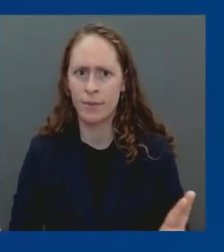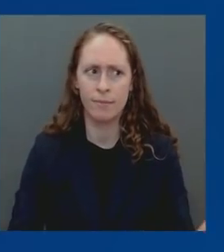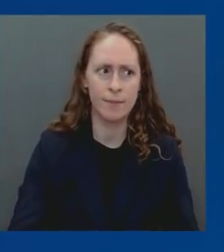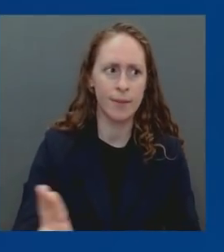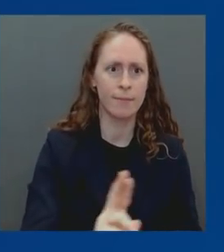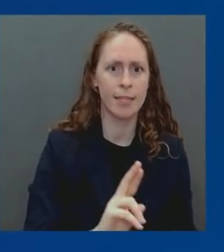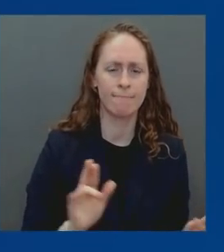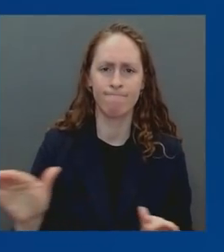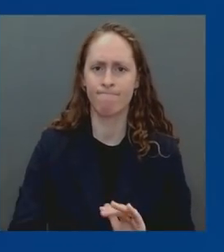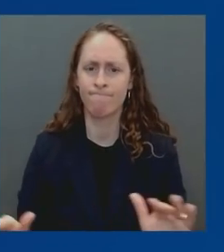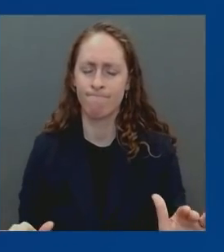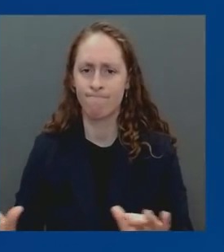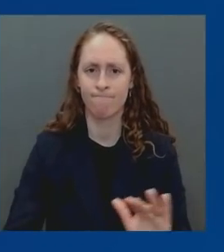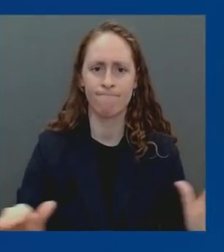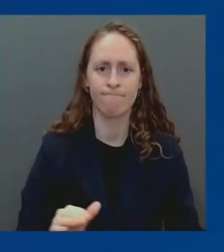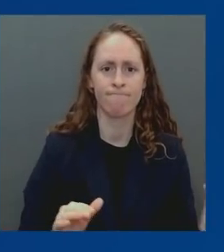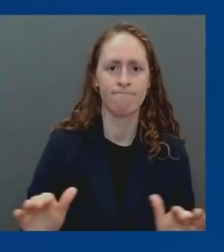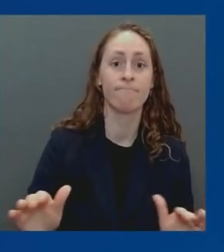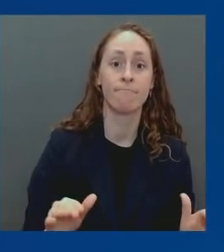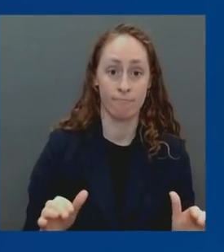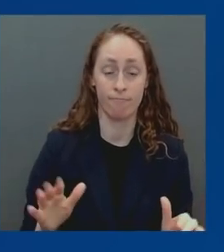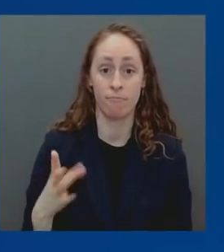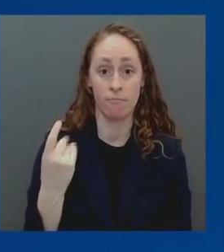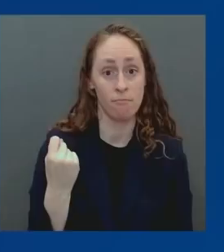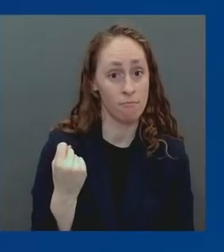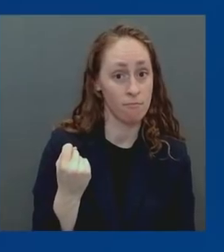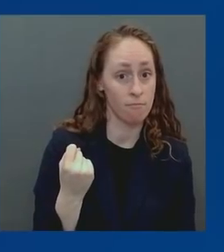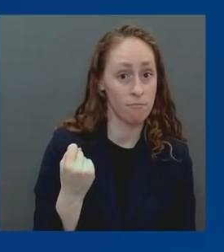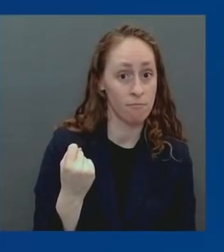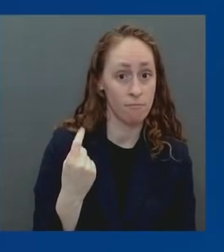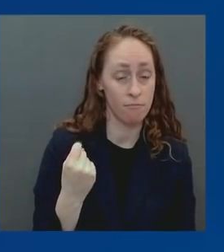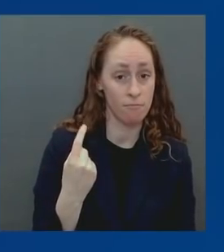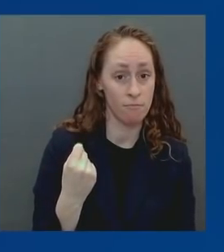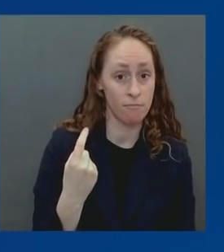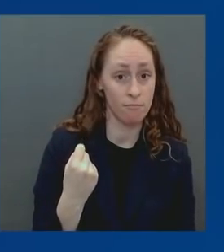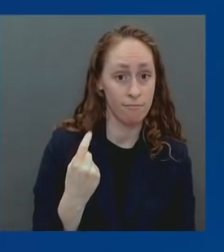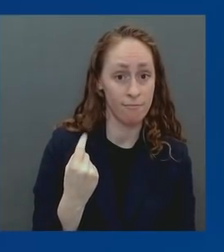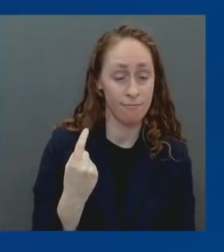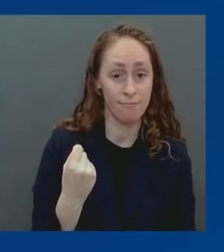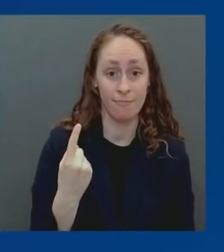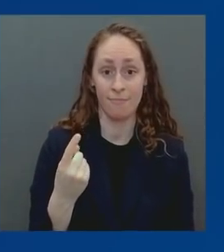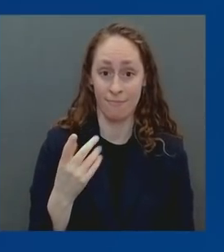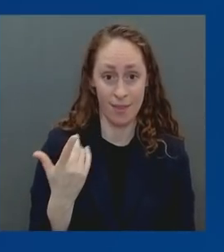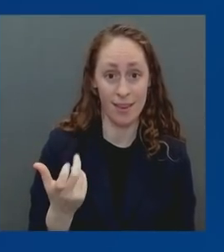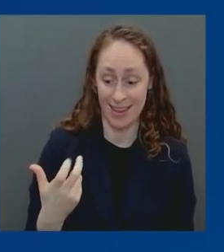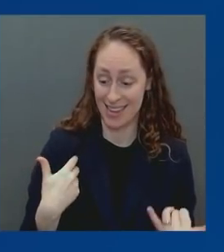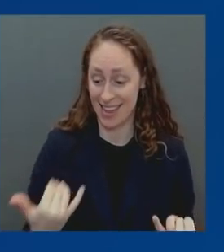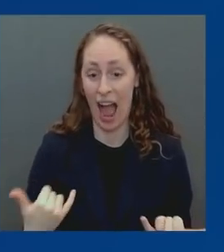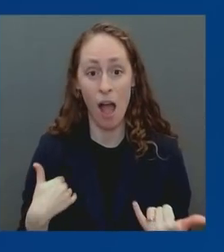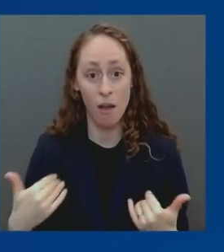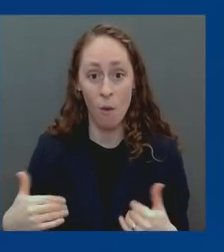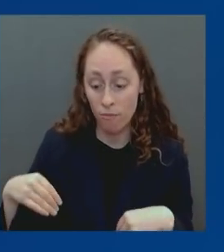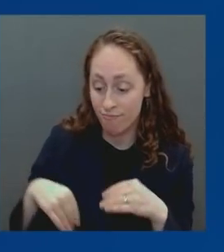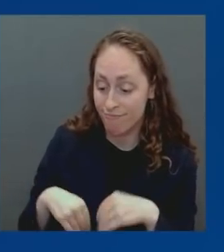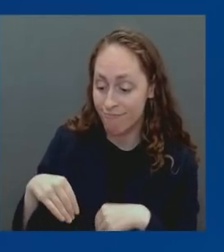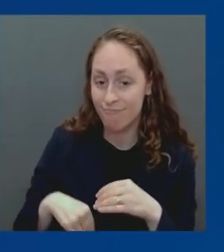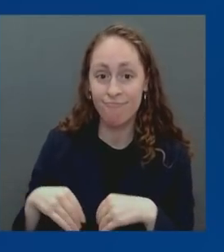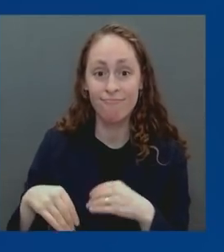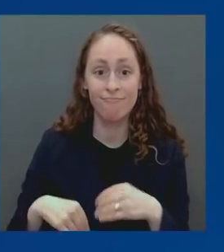We cannot begin actually packing and shipping until the FDA authorization, and then there's the CDC ACIP process,